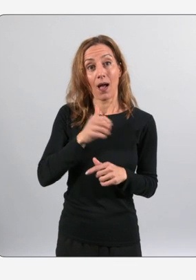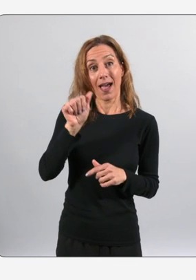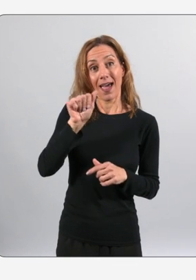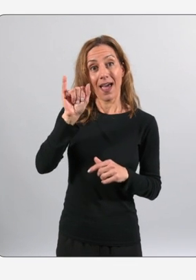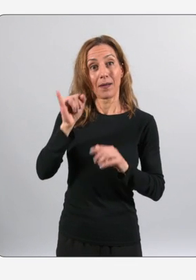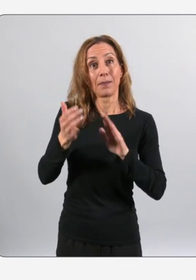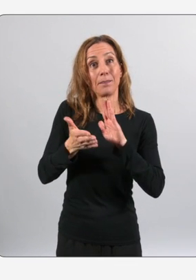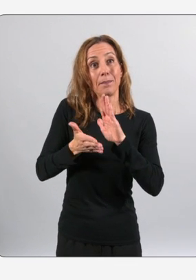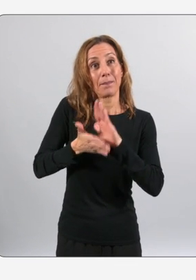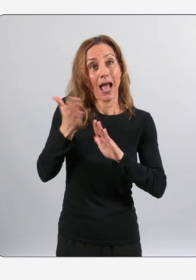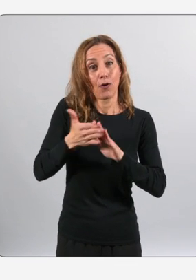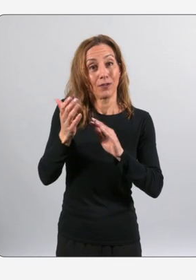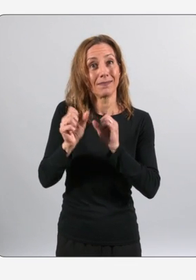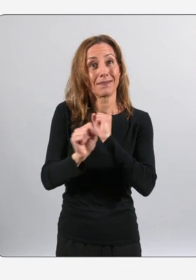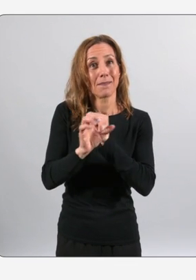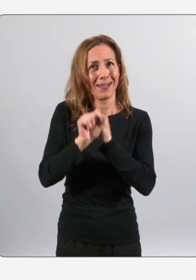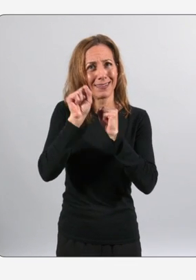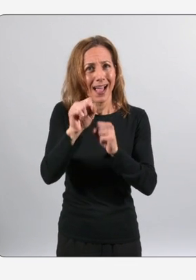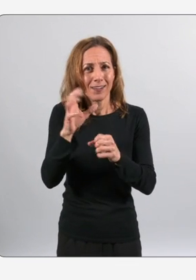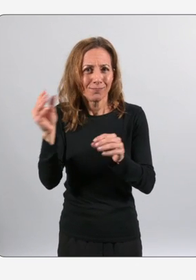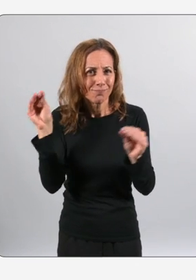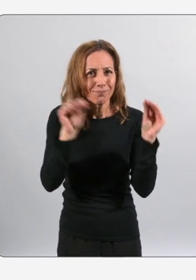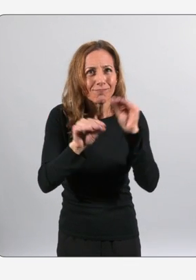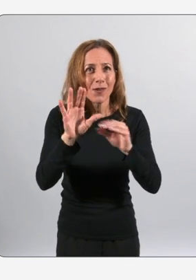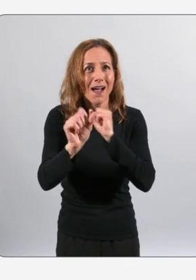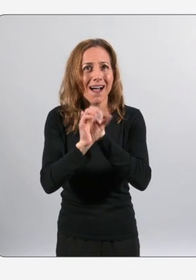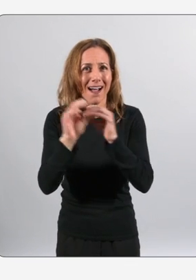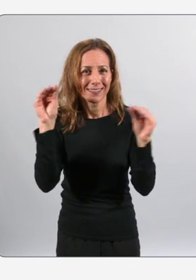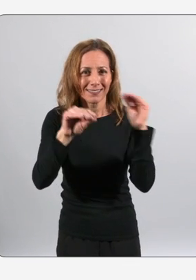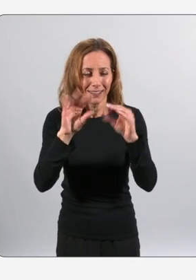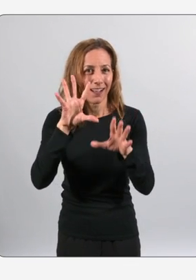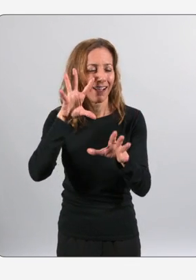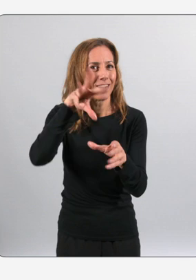can get your ads to participate in all of these beautiful experiences.